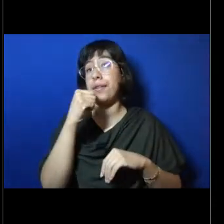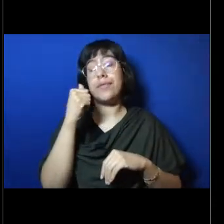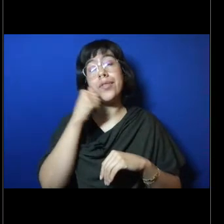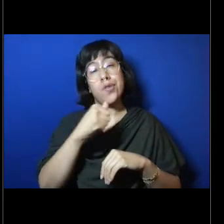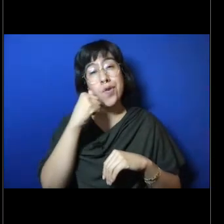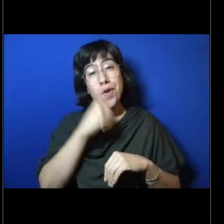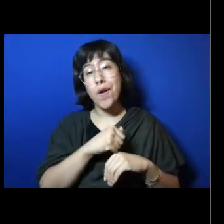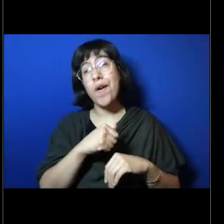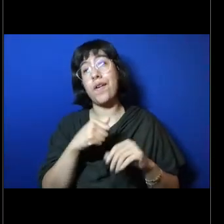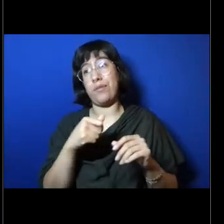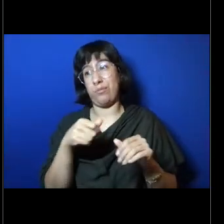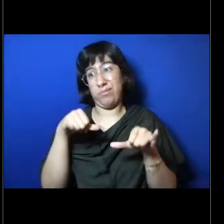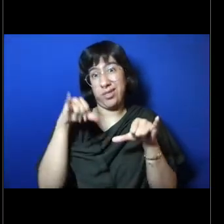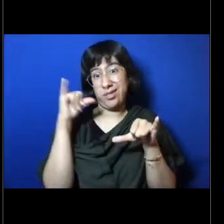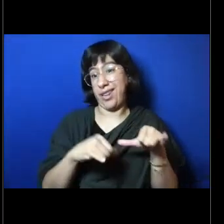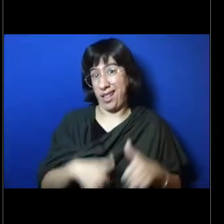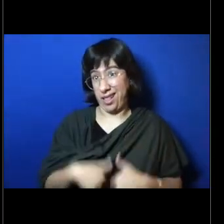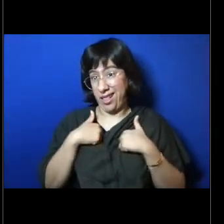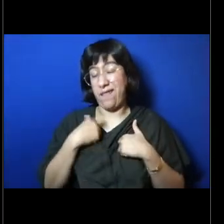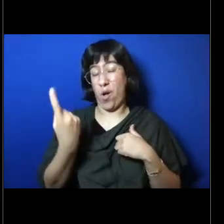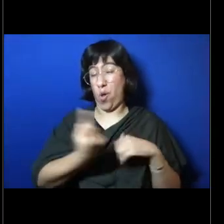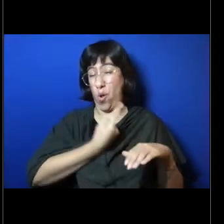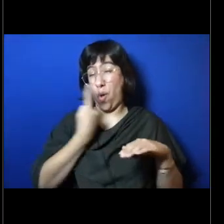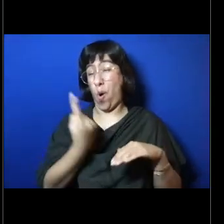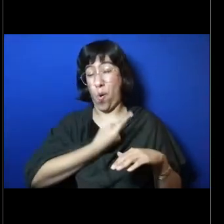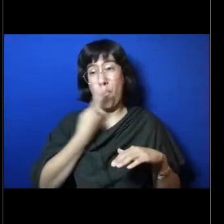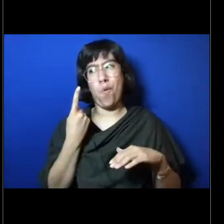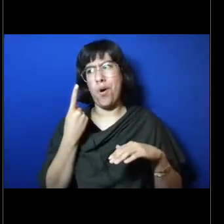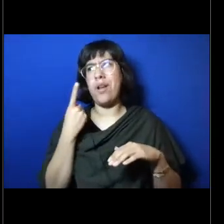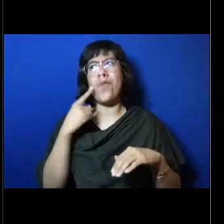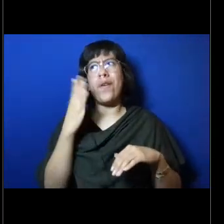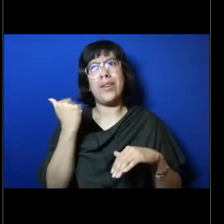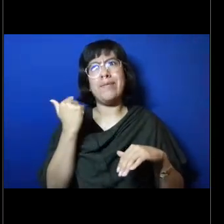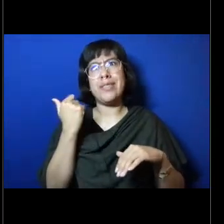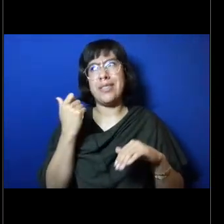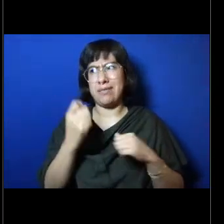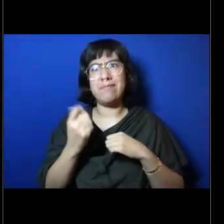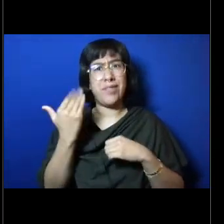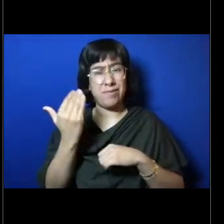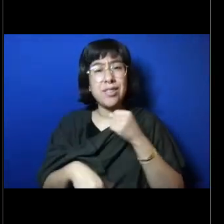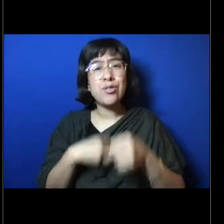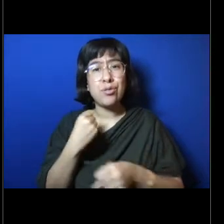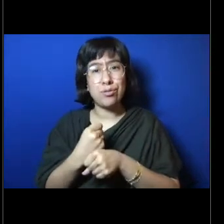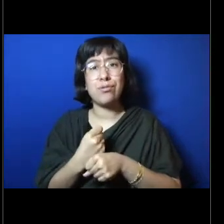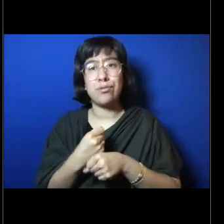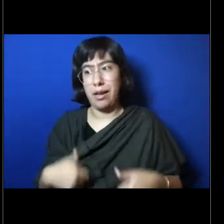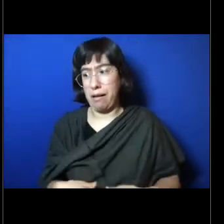she lived on the island by herself for something like 15 years. and living entirely on her own.